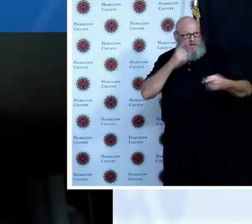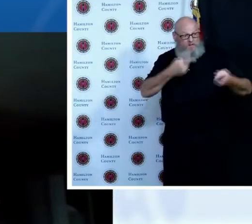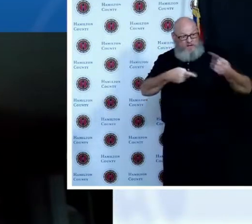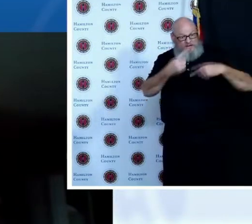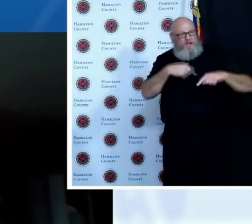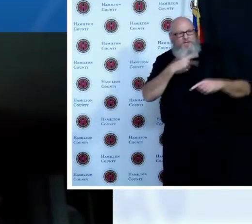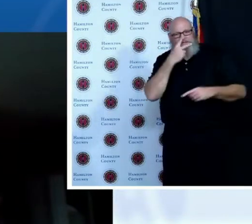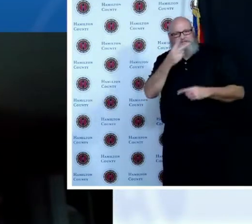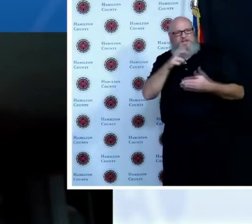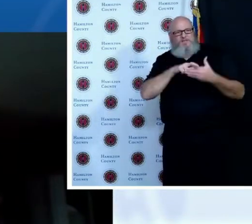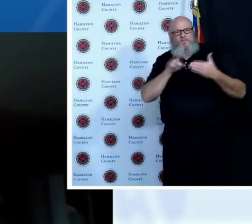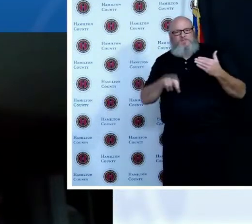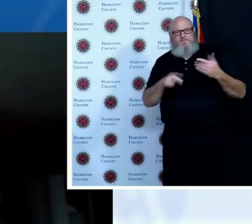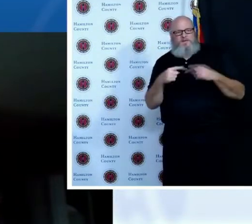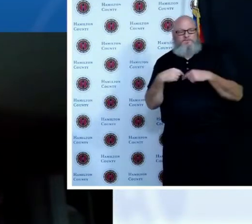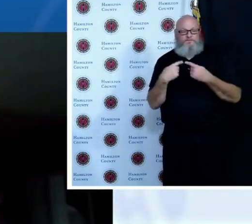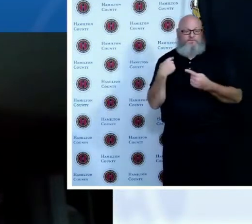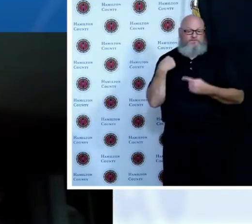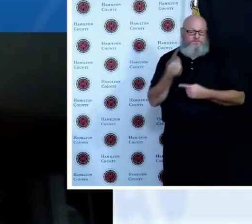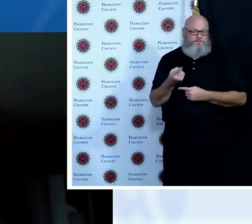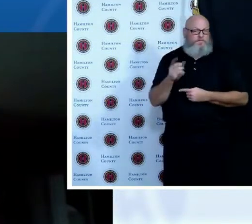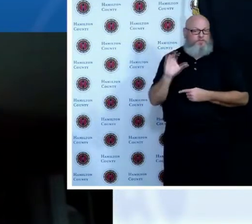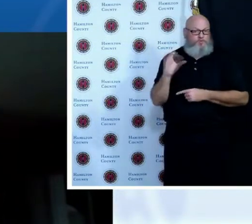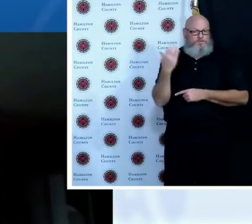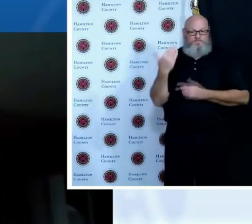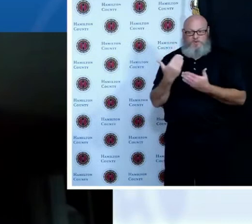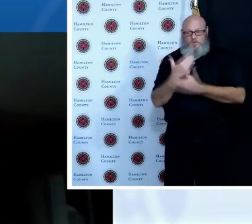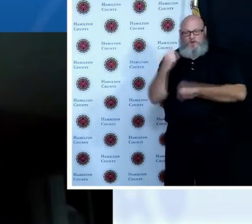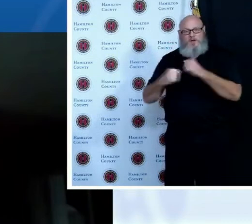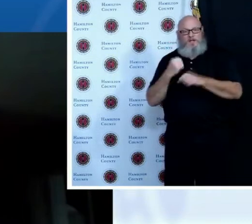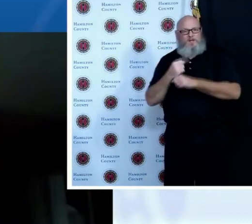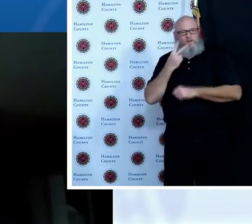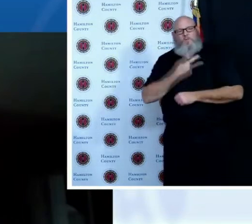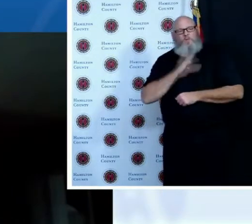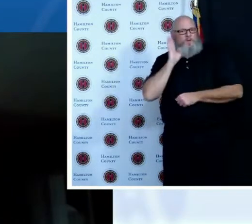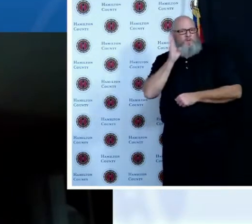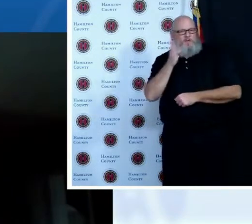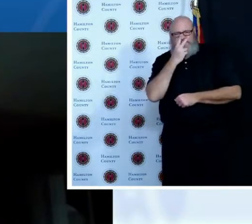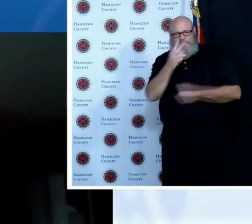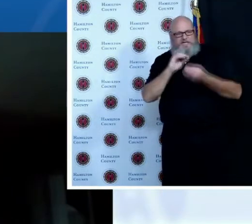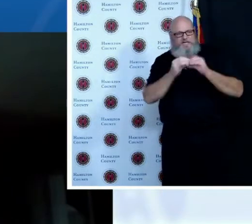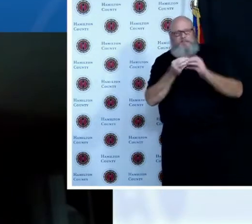were hospitals in Los Angeles telling ambulance drivers that if they had patients that were